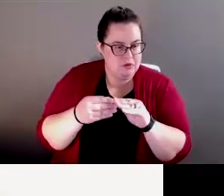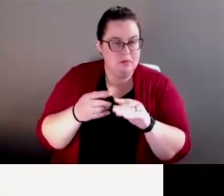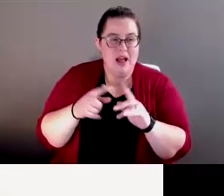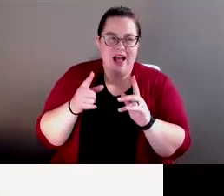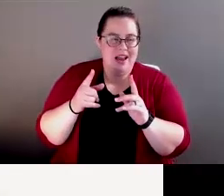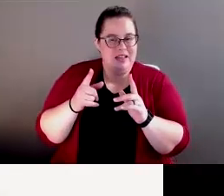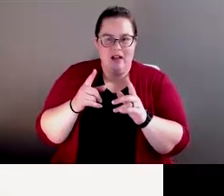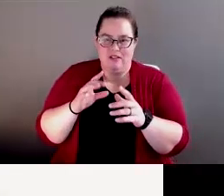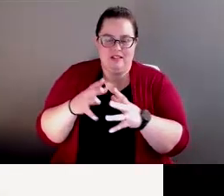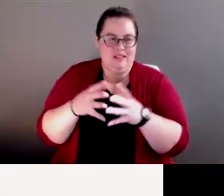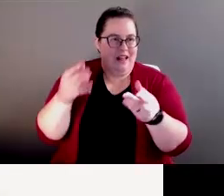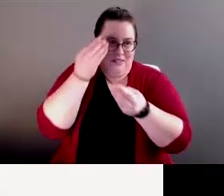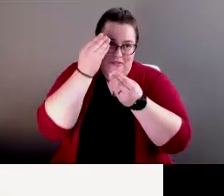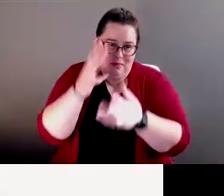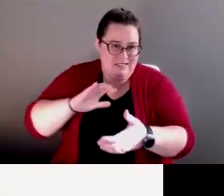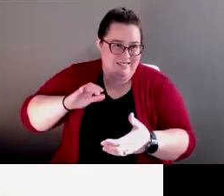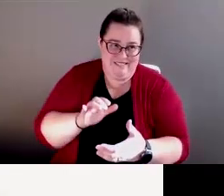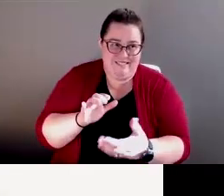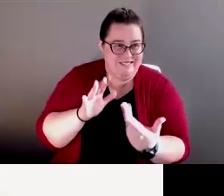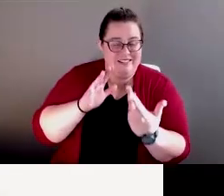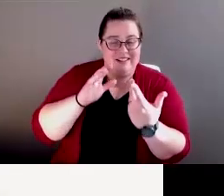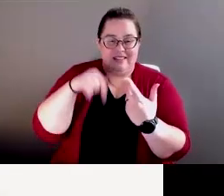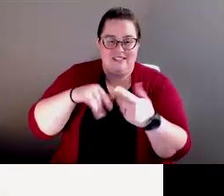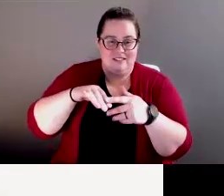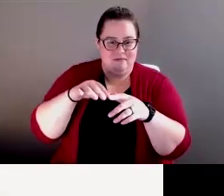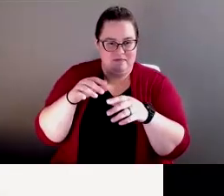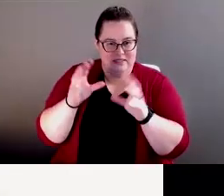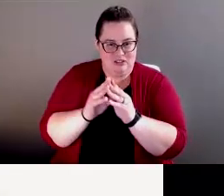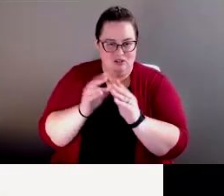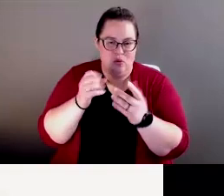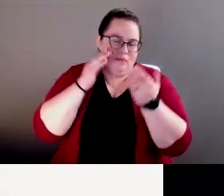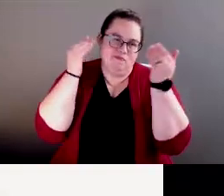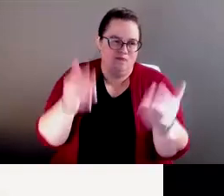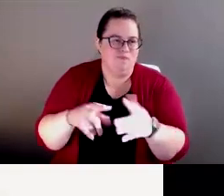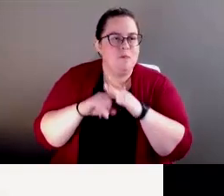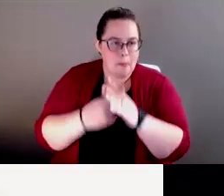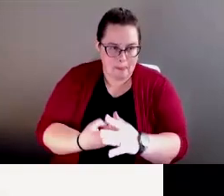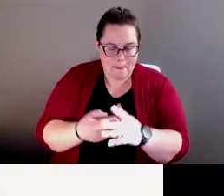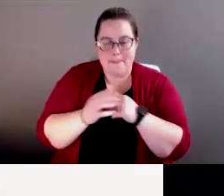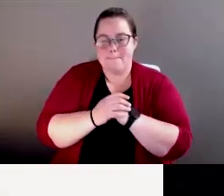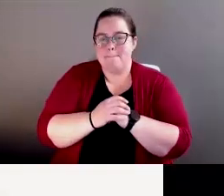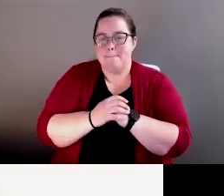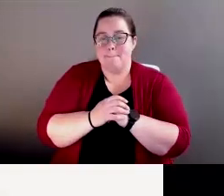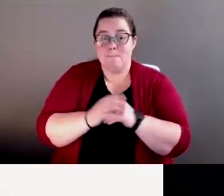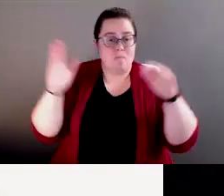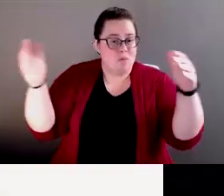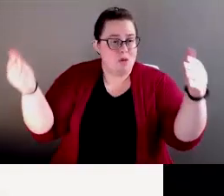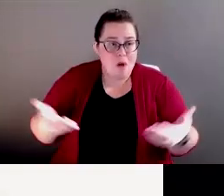and I have a lot of information to cover with you, too. I'm going to go ahead and get started. Welcome, everybody. Happy Friday.